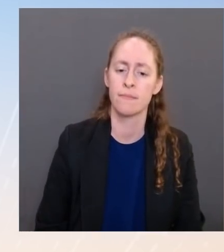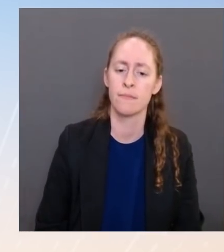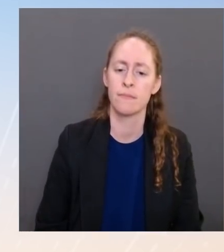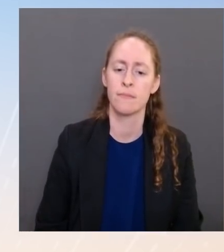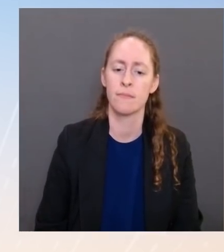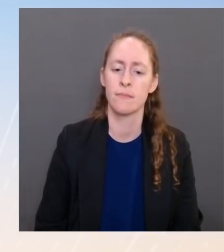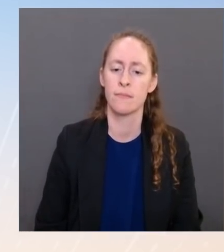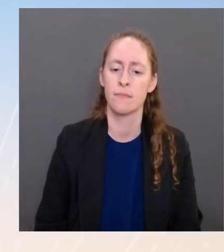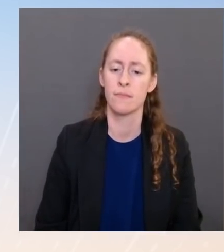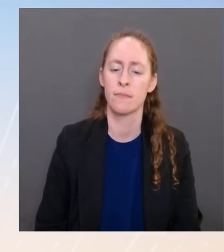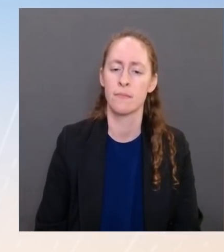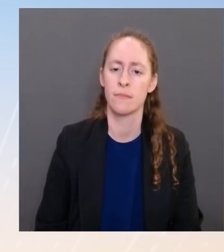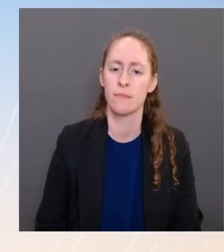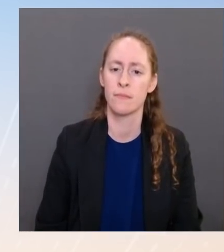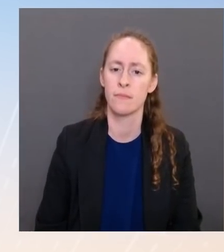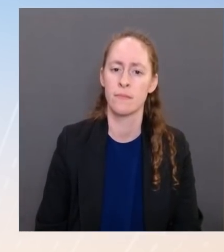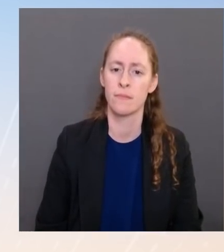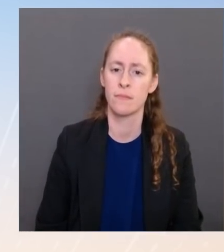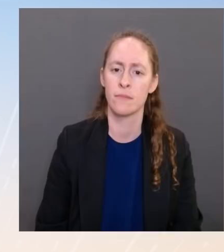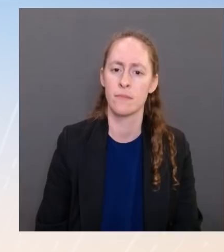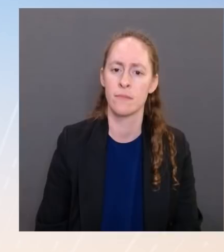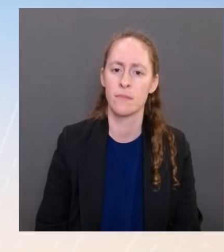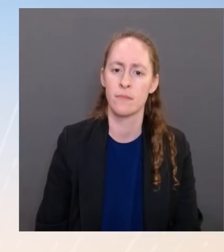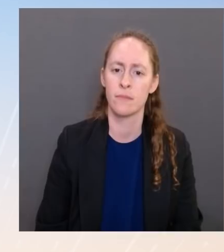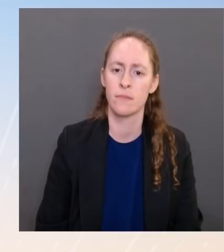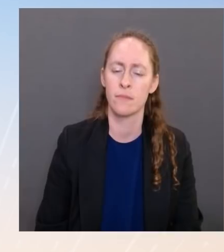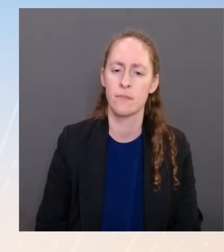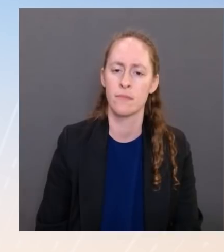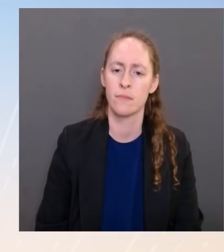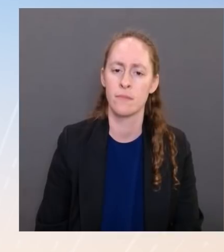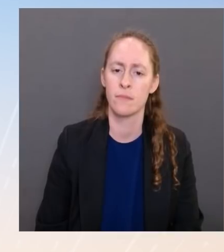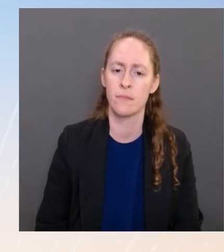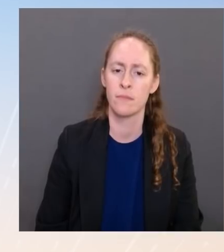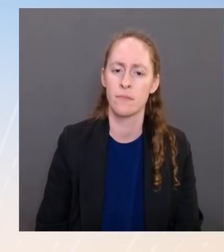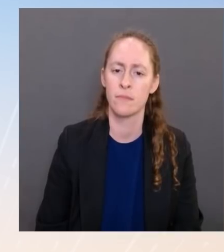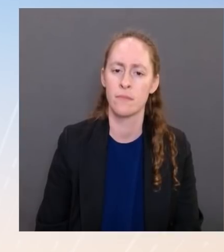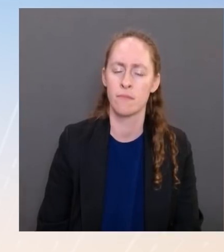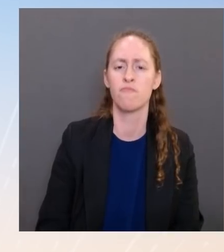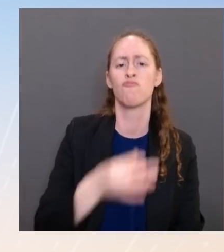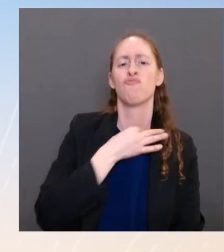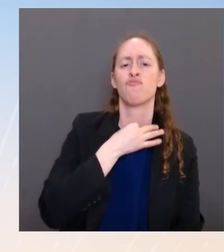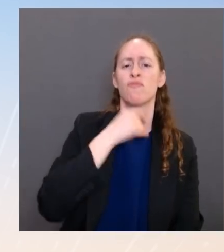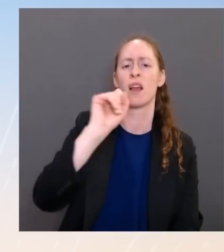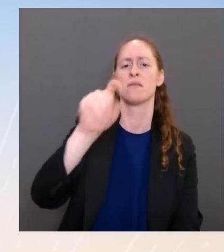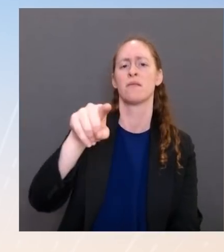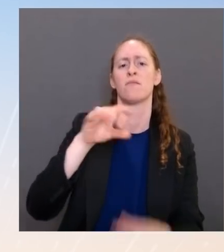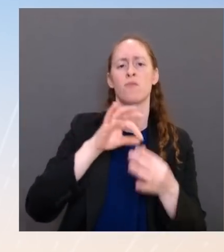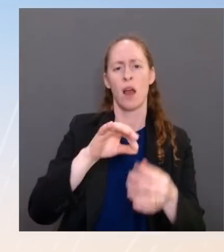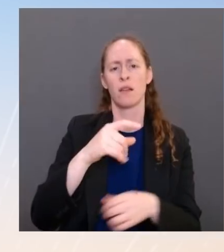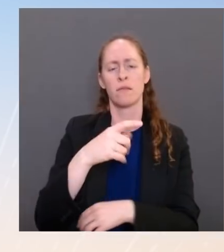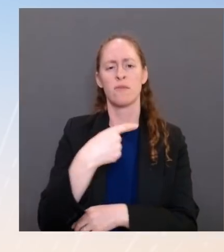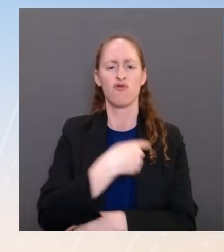The Press: -- to help the -- to help the domestic economy here. Is the President sensitive that doing that could actually --